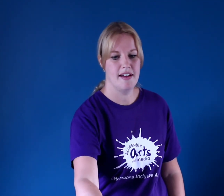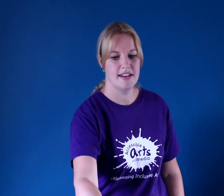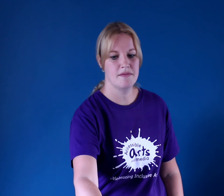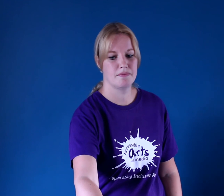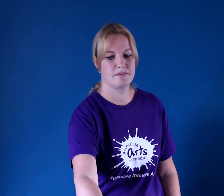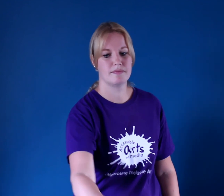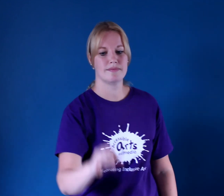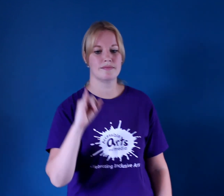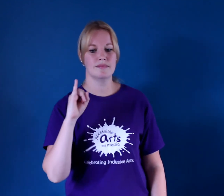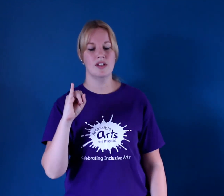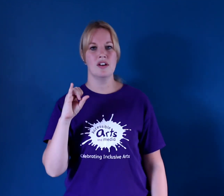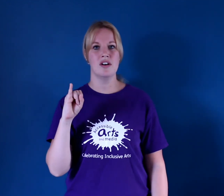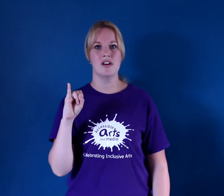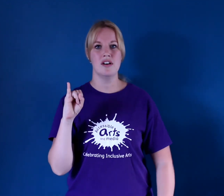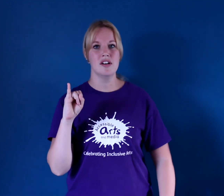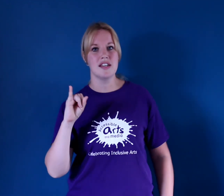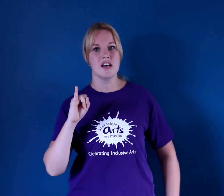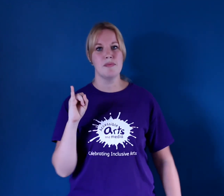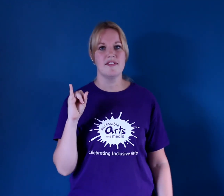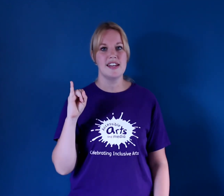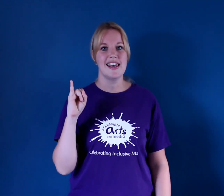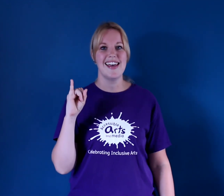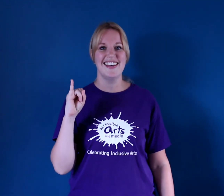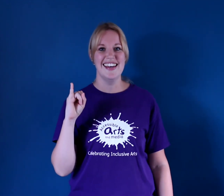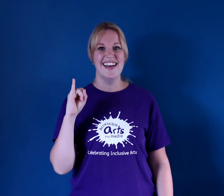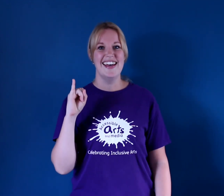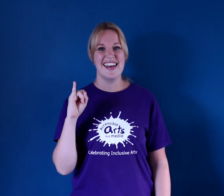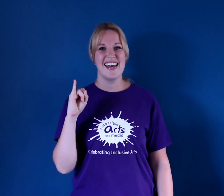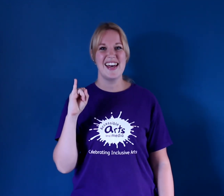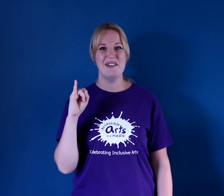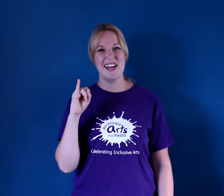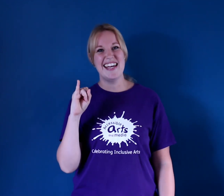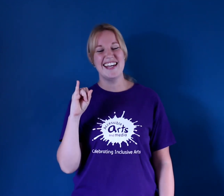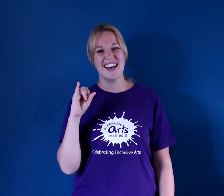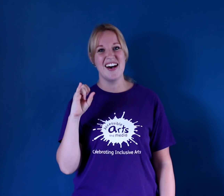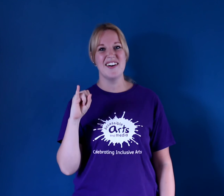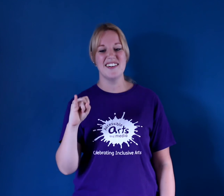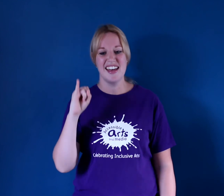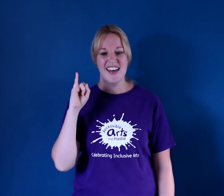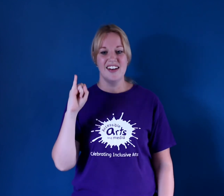Ready? Naughty cup of tea, here we go.